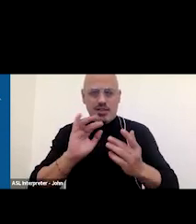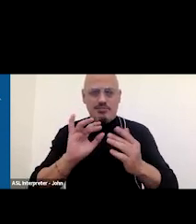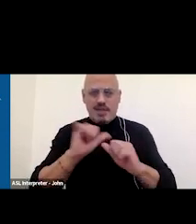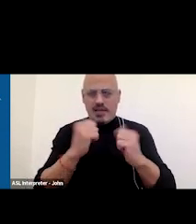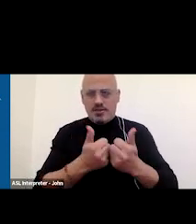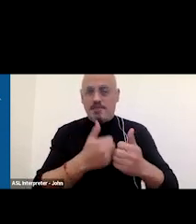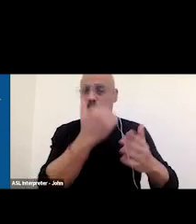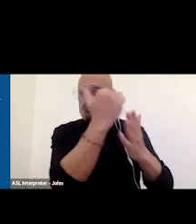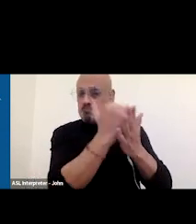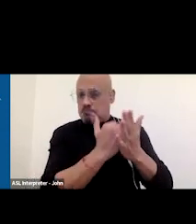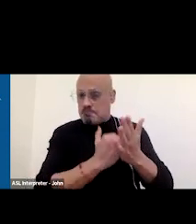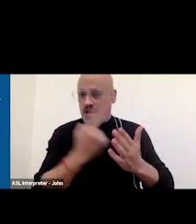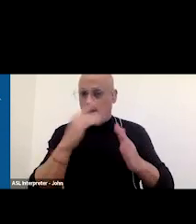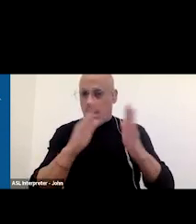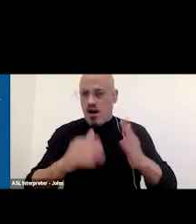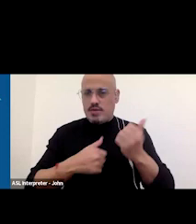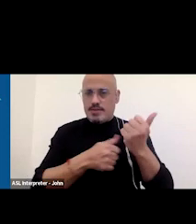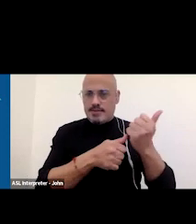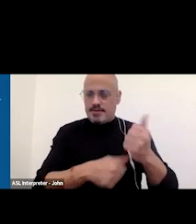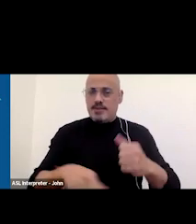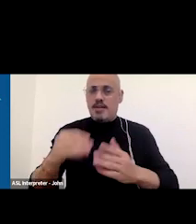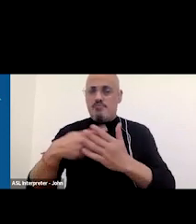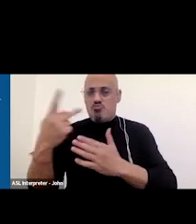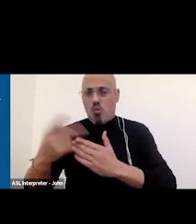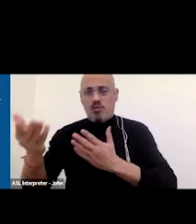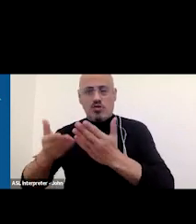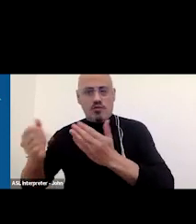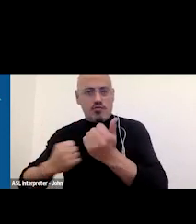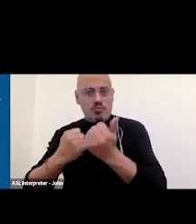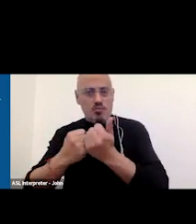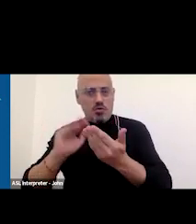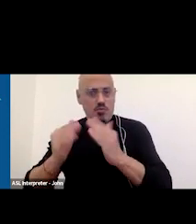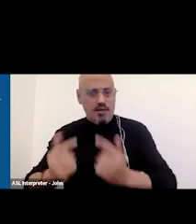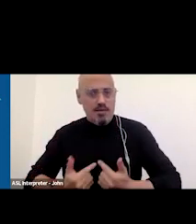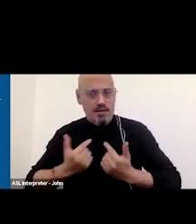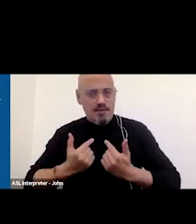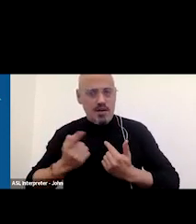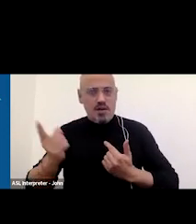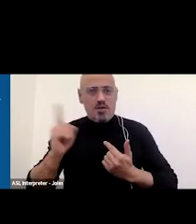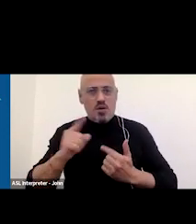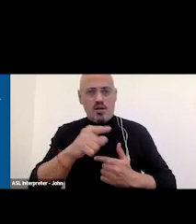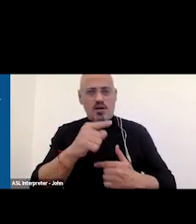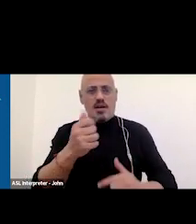for housing assistance and programs and services to support community living at the HSRC website.